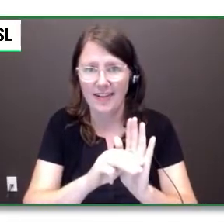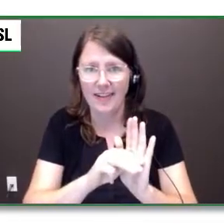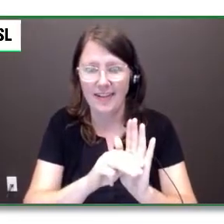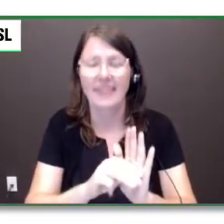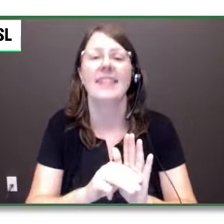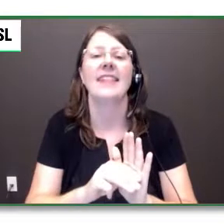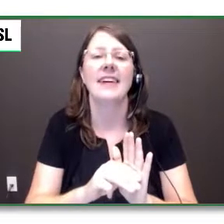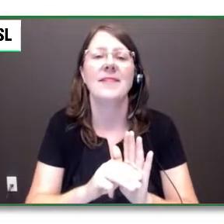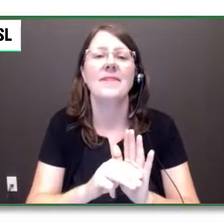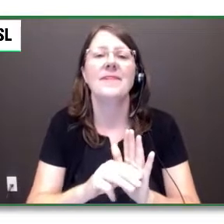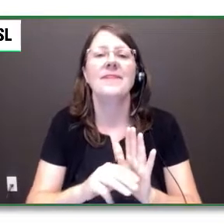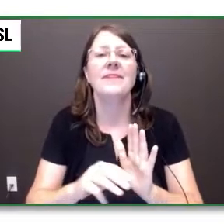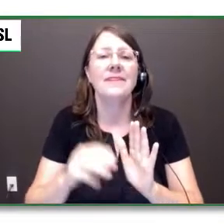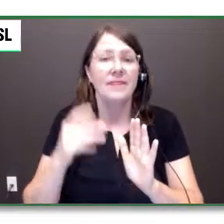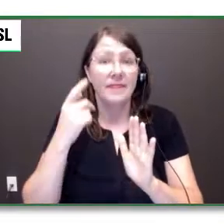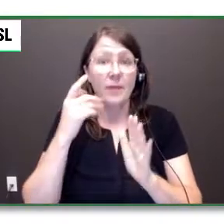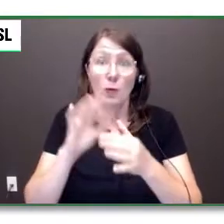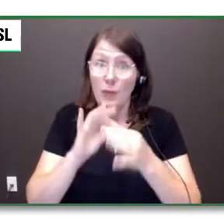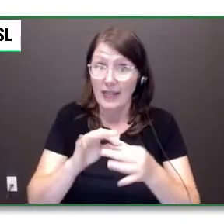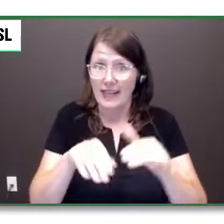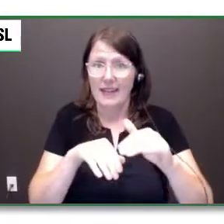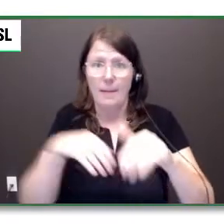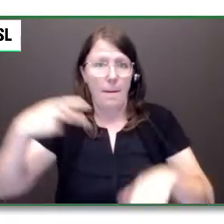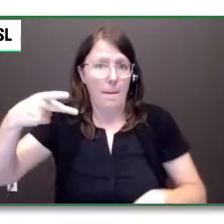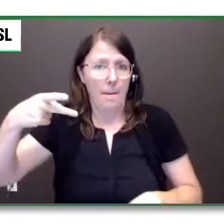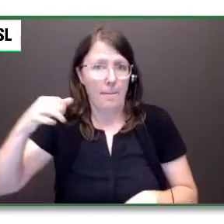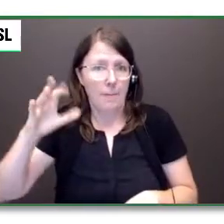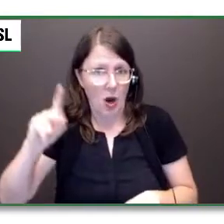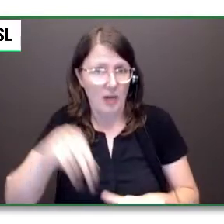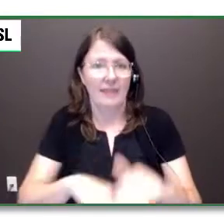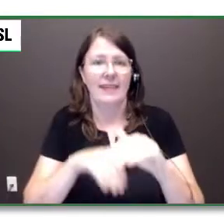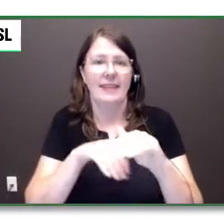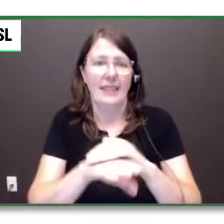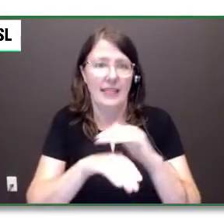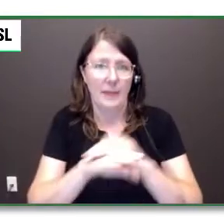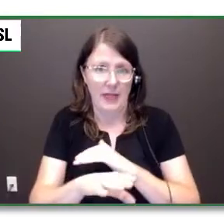Journey Experience Mapping Model for accessibility or JEMMA and I think again